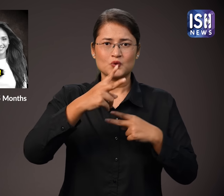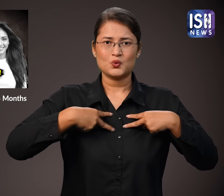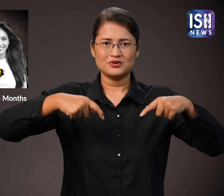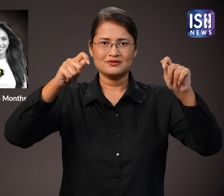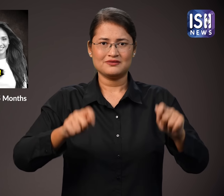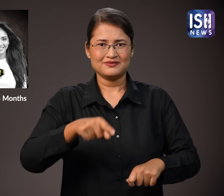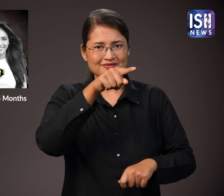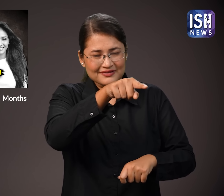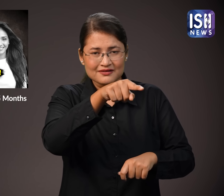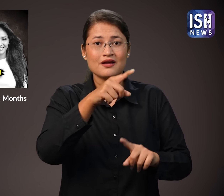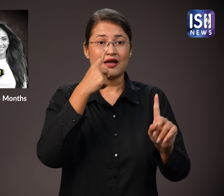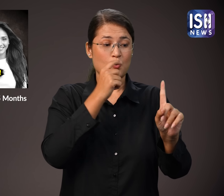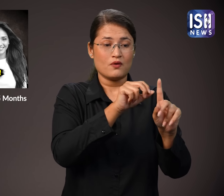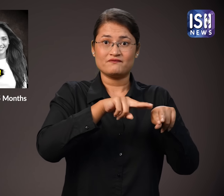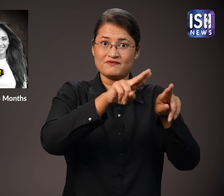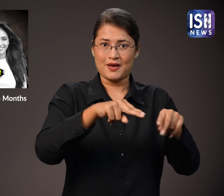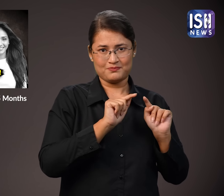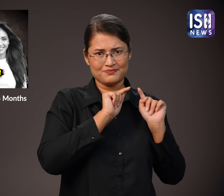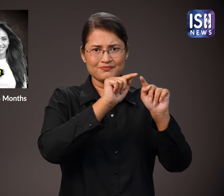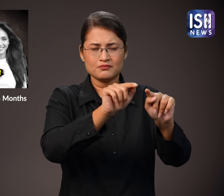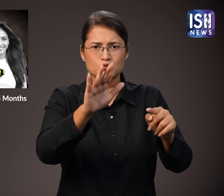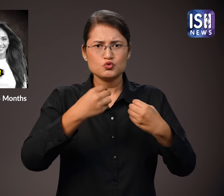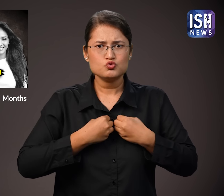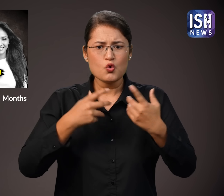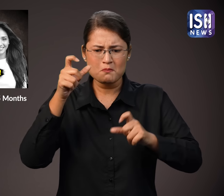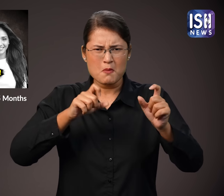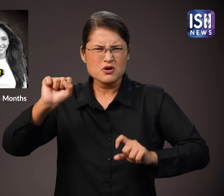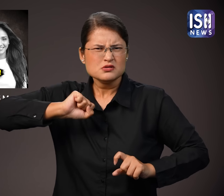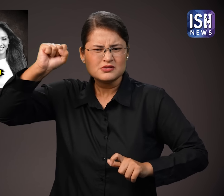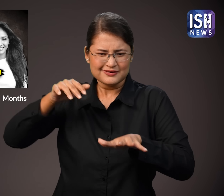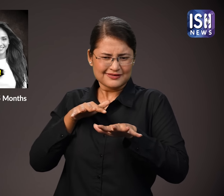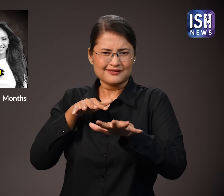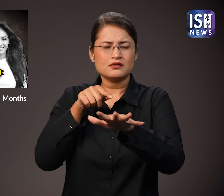When Twisha’s family later reached the court, they were shocked to see a large crowd gathered outside.